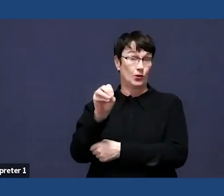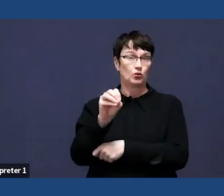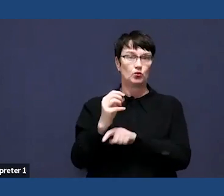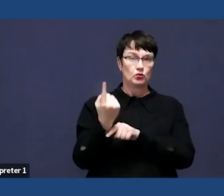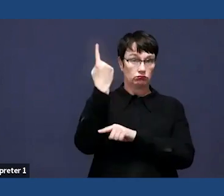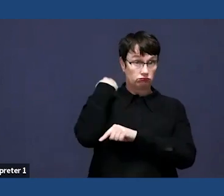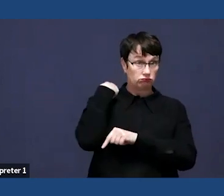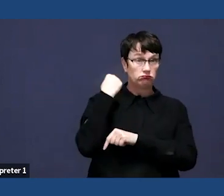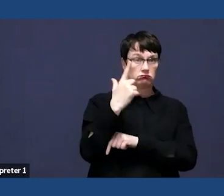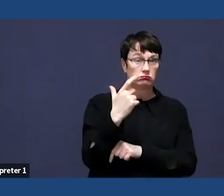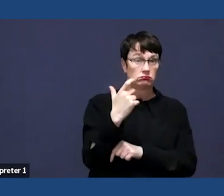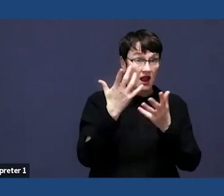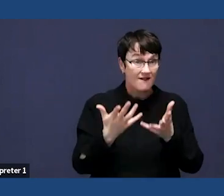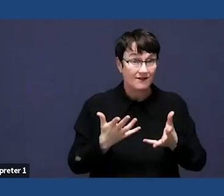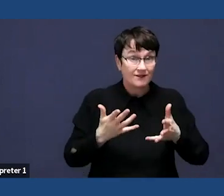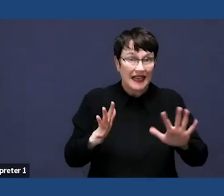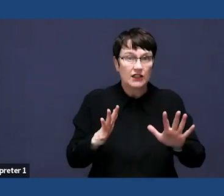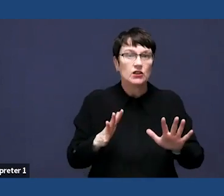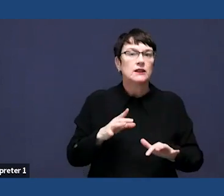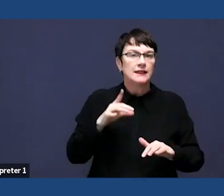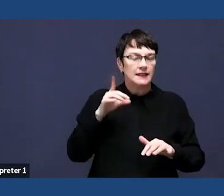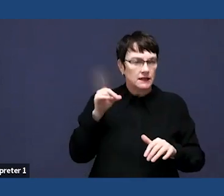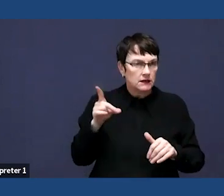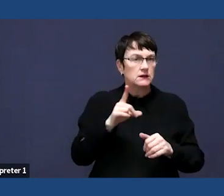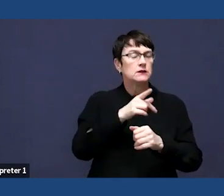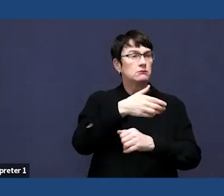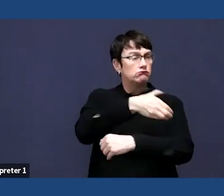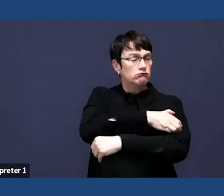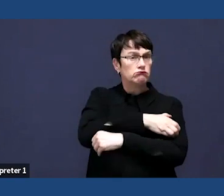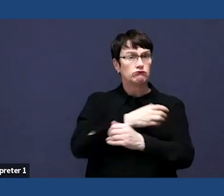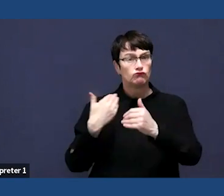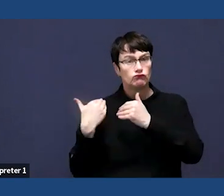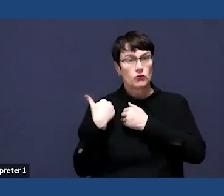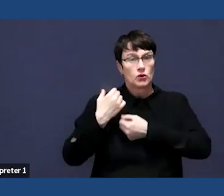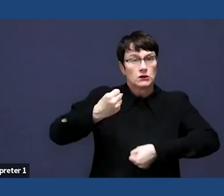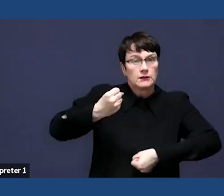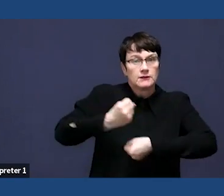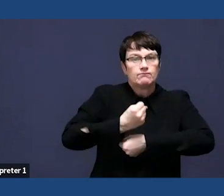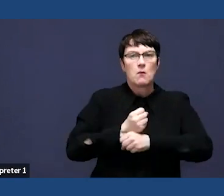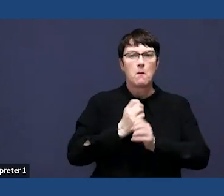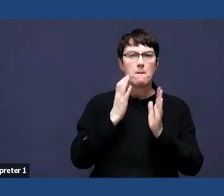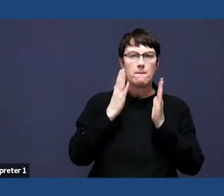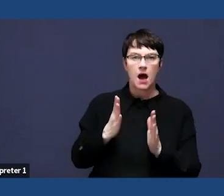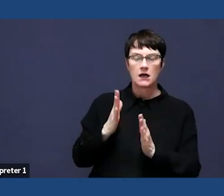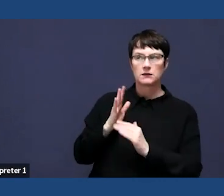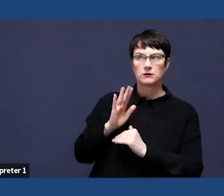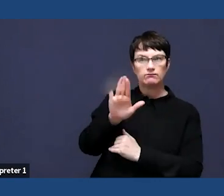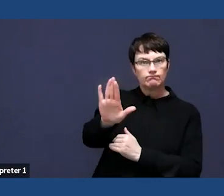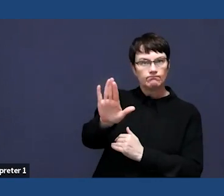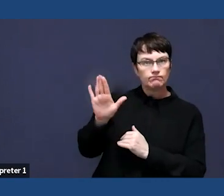persons by considering the existing international framework for human rights for older persons